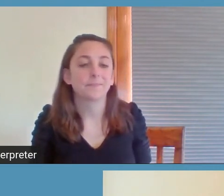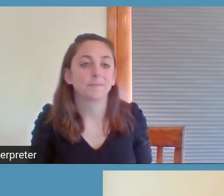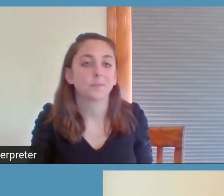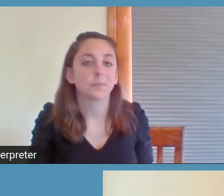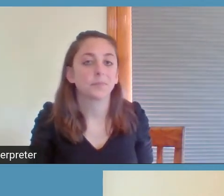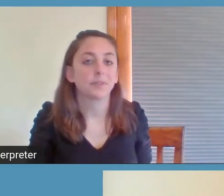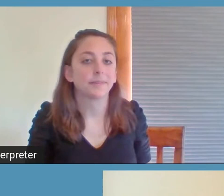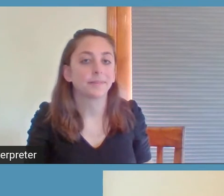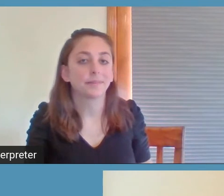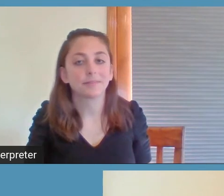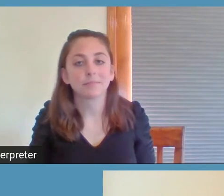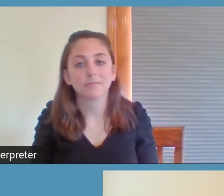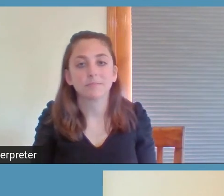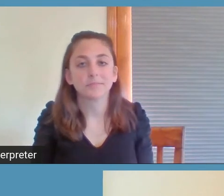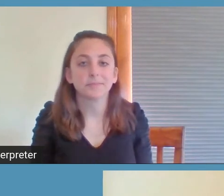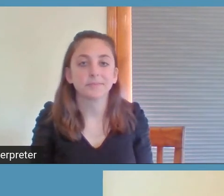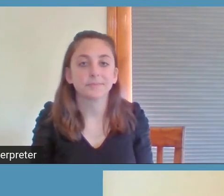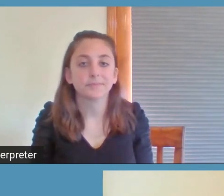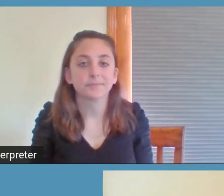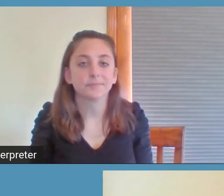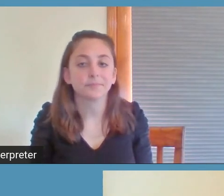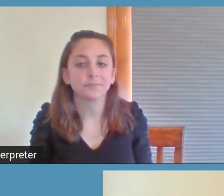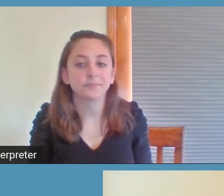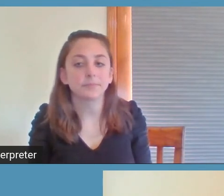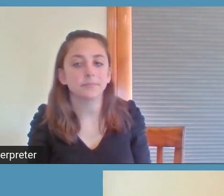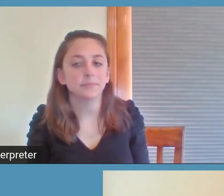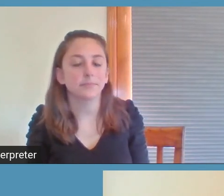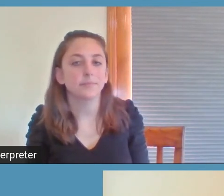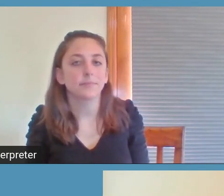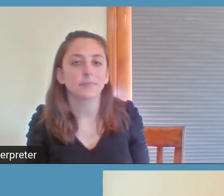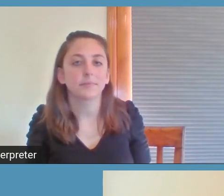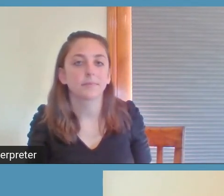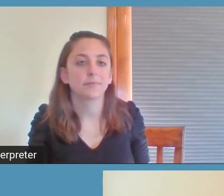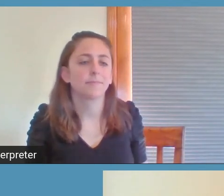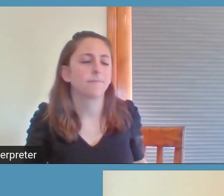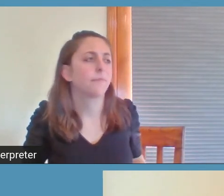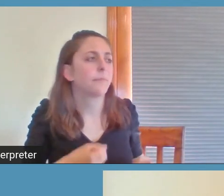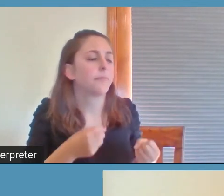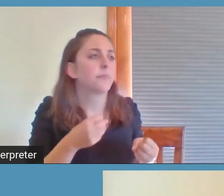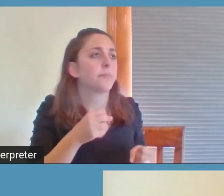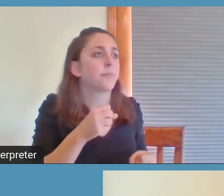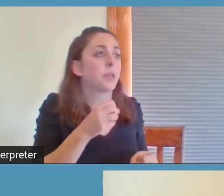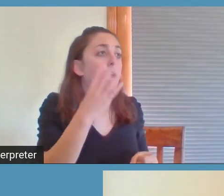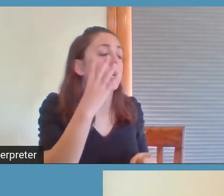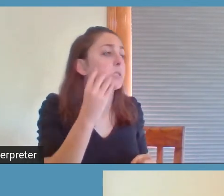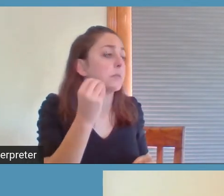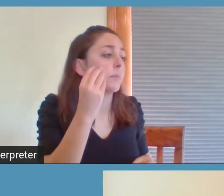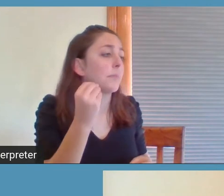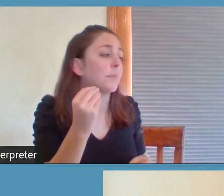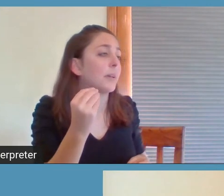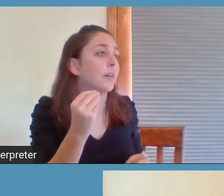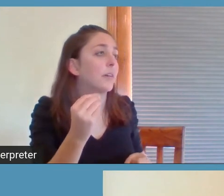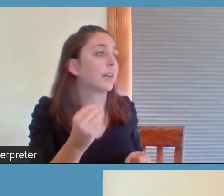all right let's see huh how much experience does one need to have if doing this on their own like